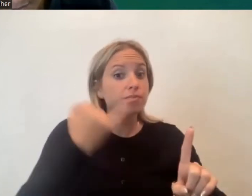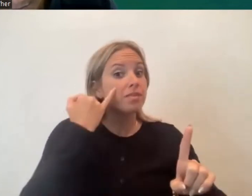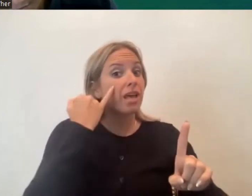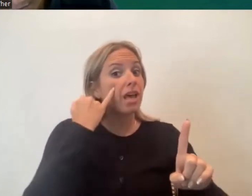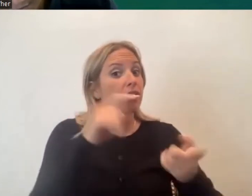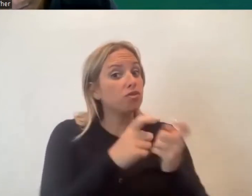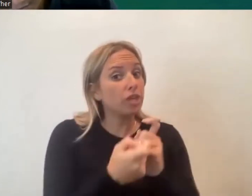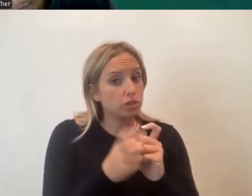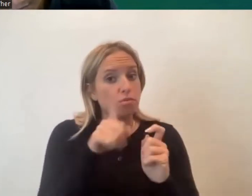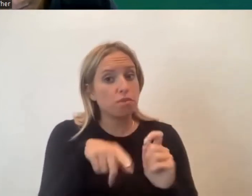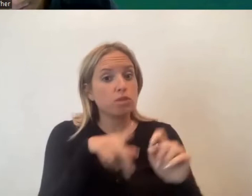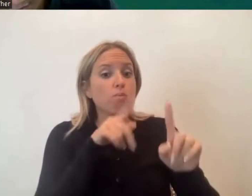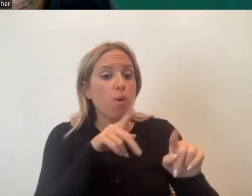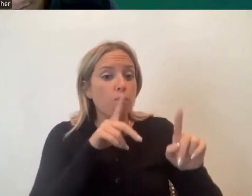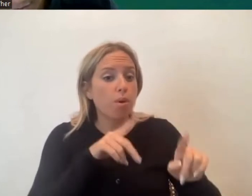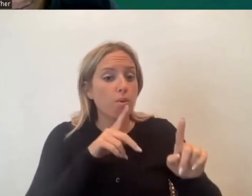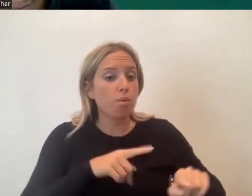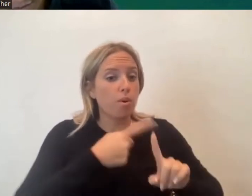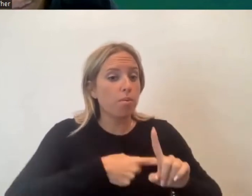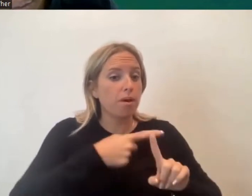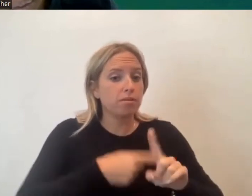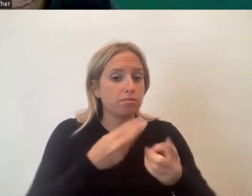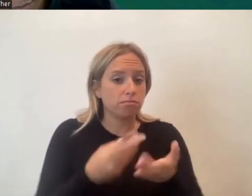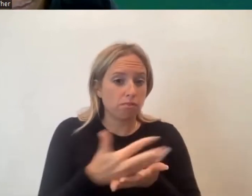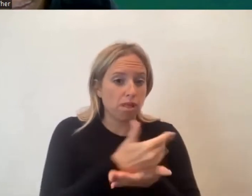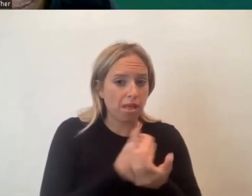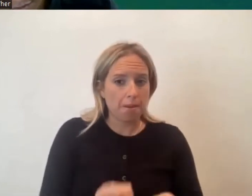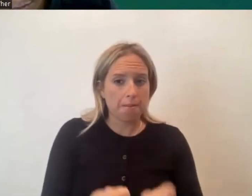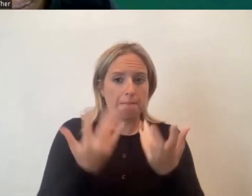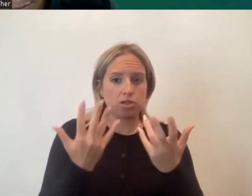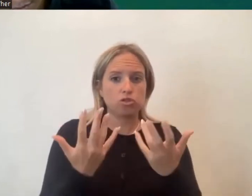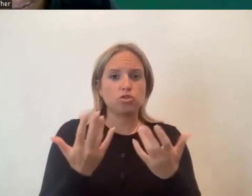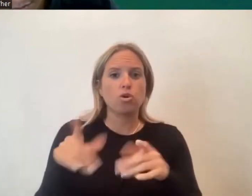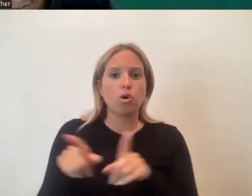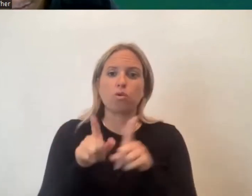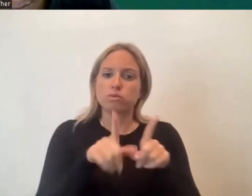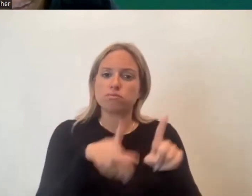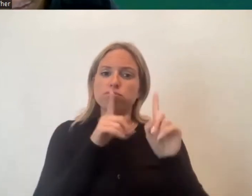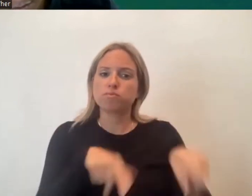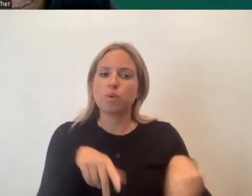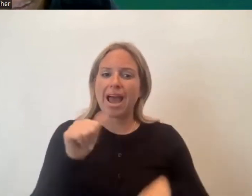You also should report any resources, which are also called assets by Social Security.